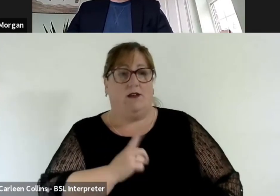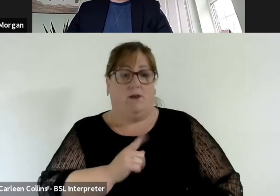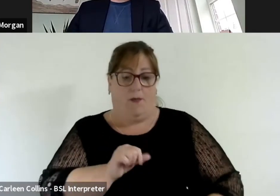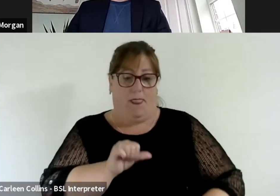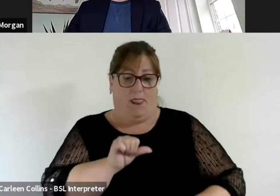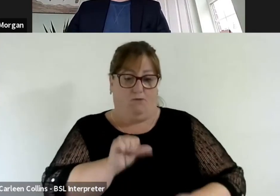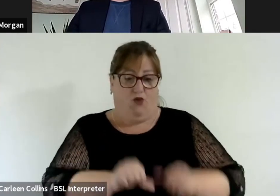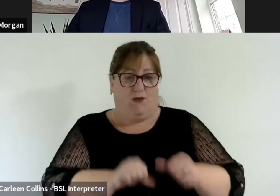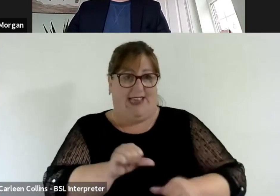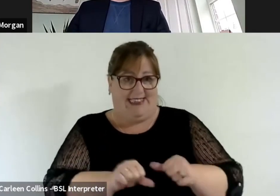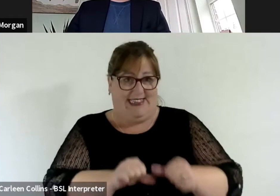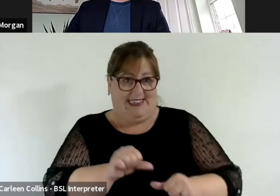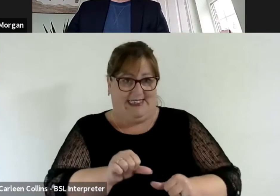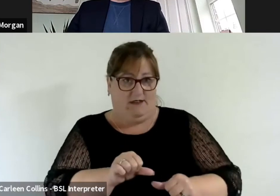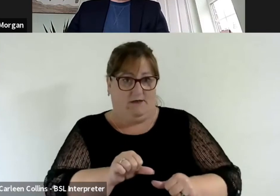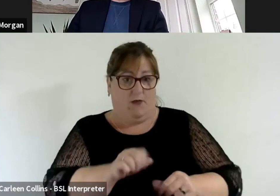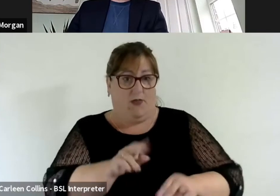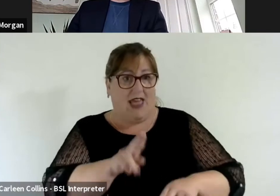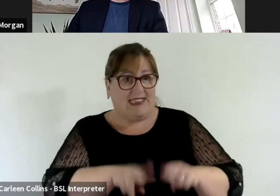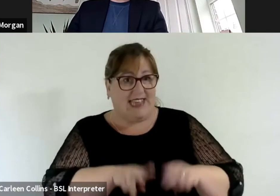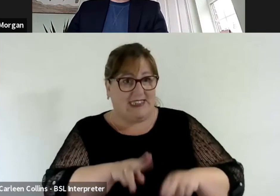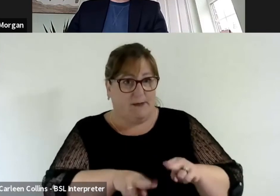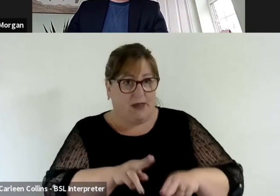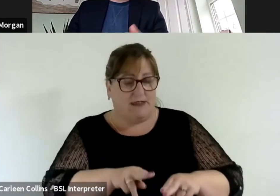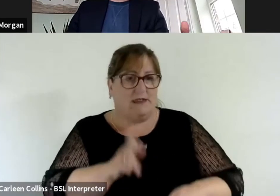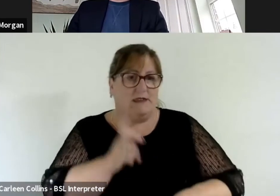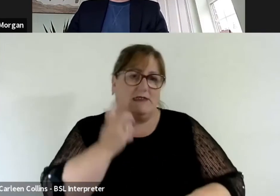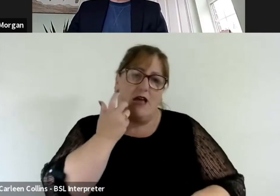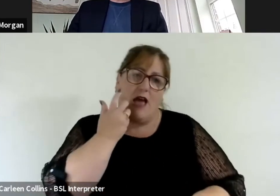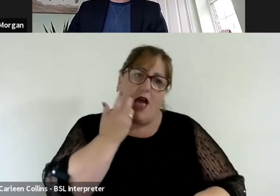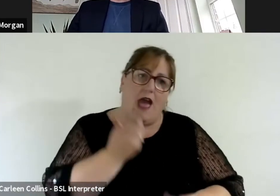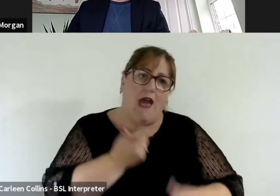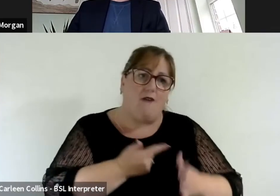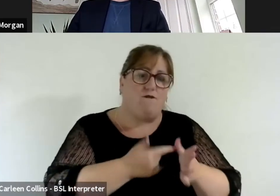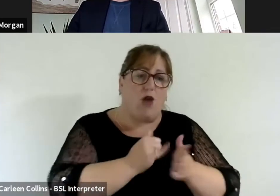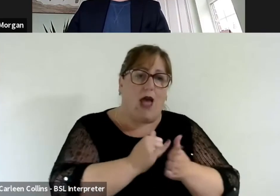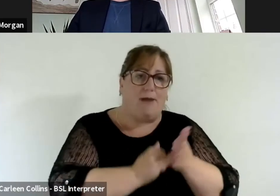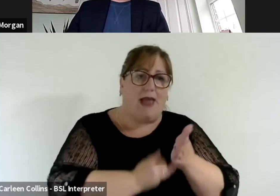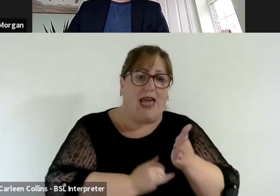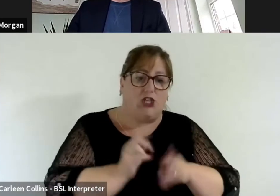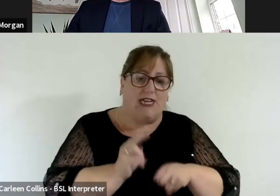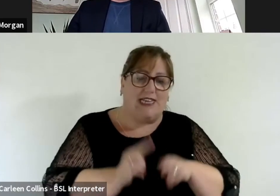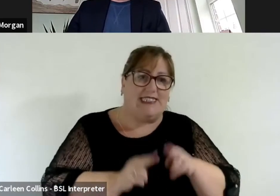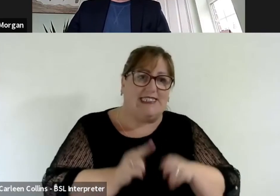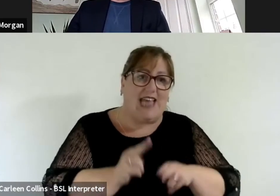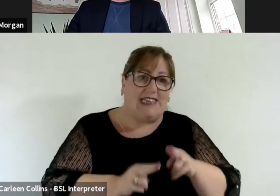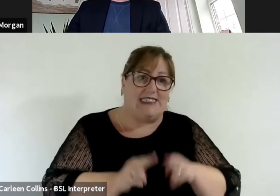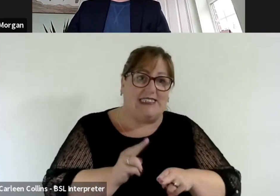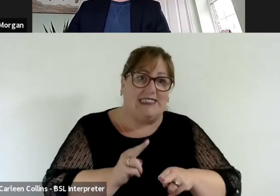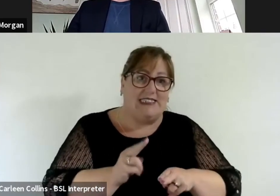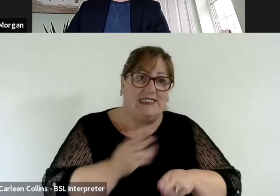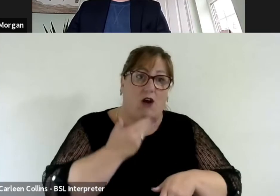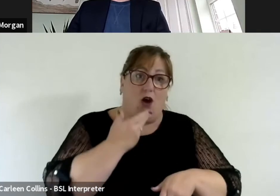for, for that role. It's important that is adhered to.